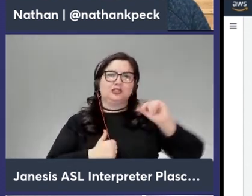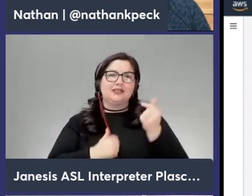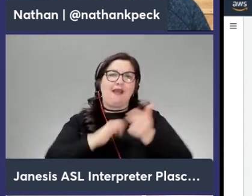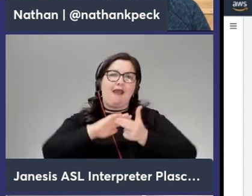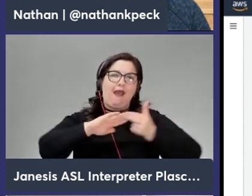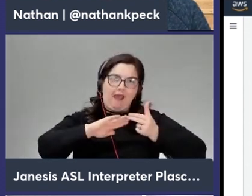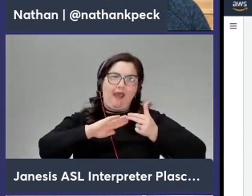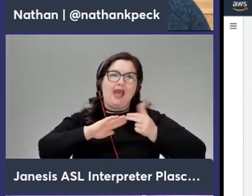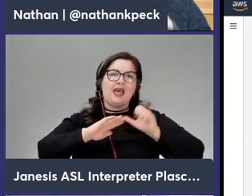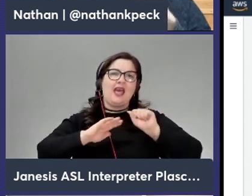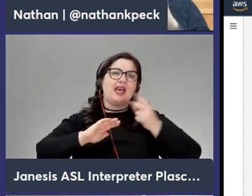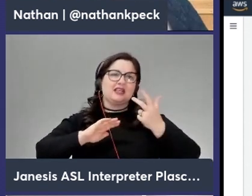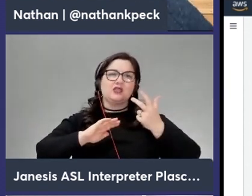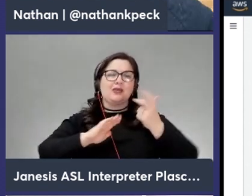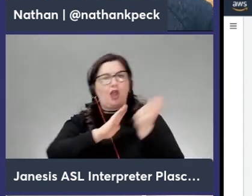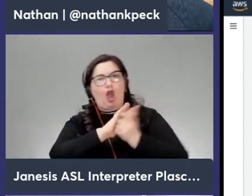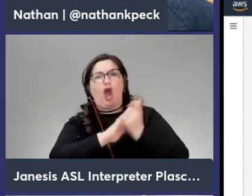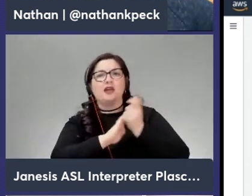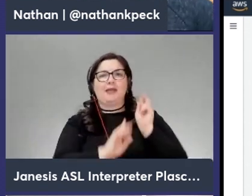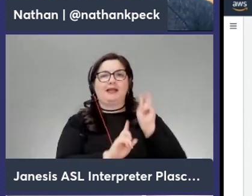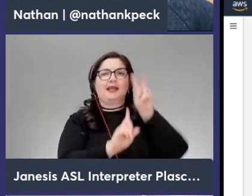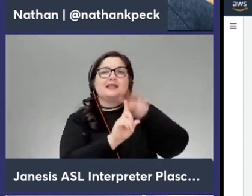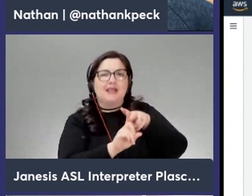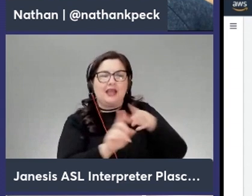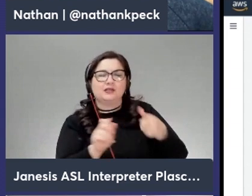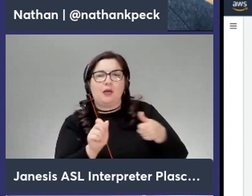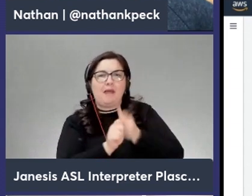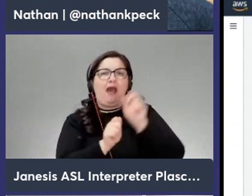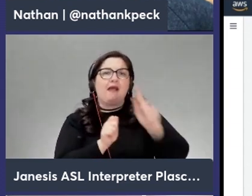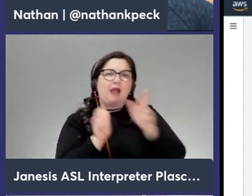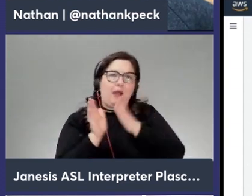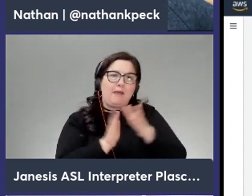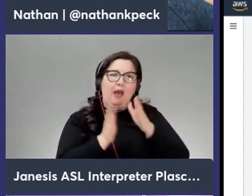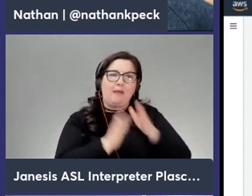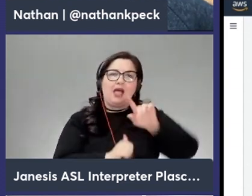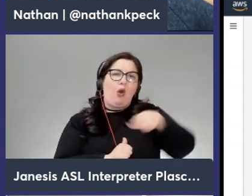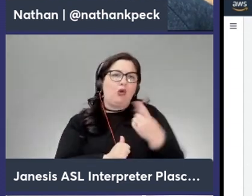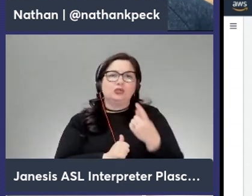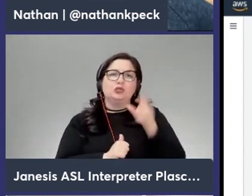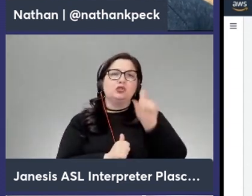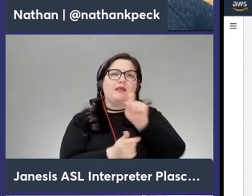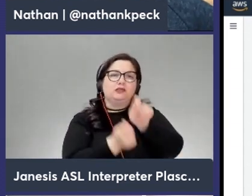will be automatically assigned to the backup plan. All you need to do is to specify the tag here.